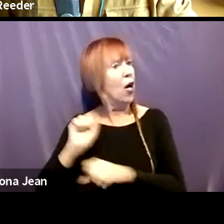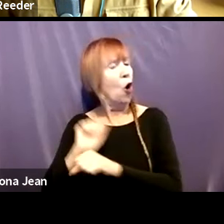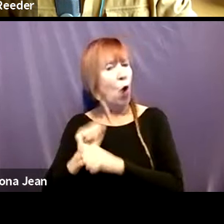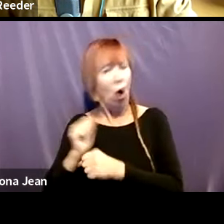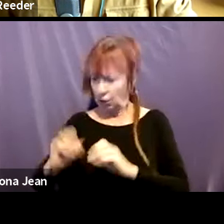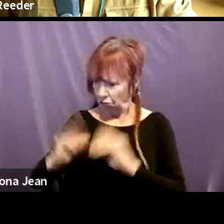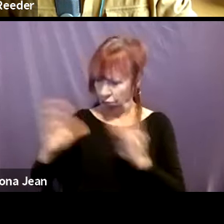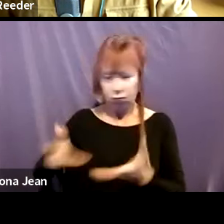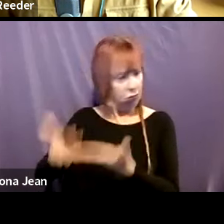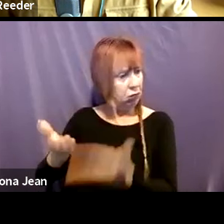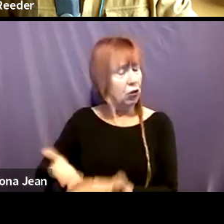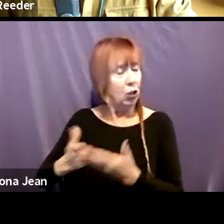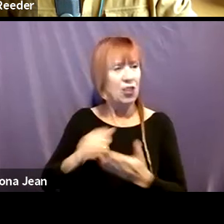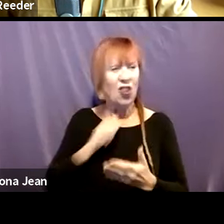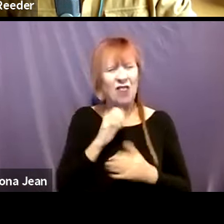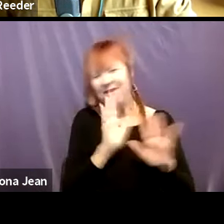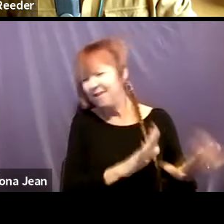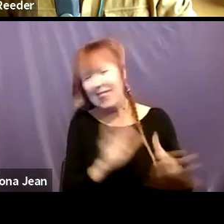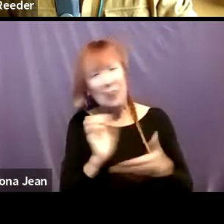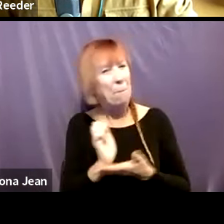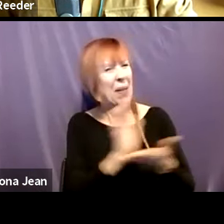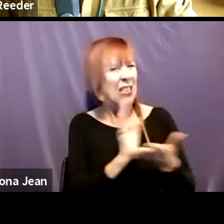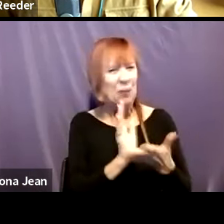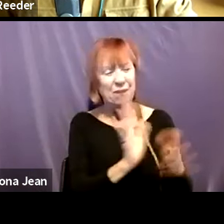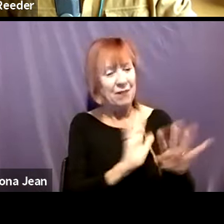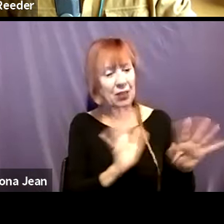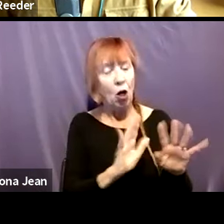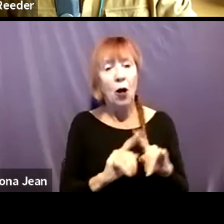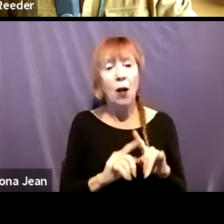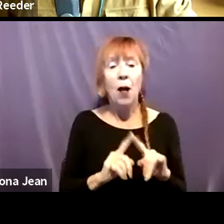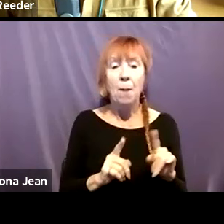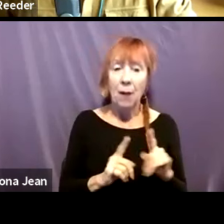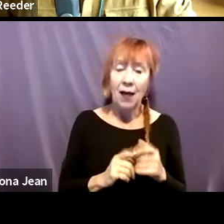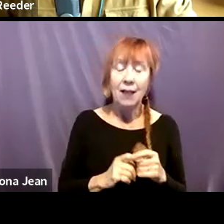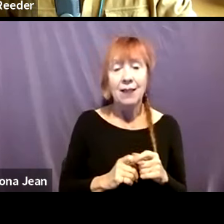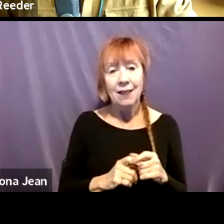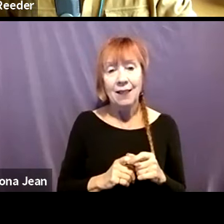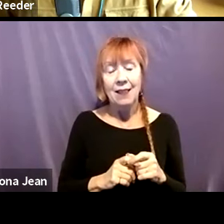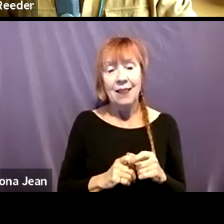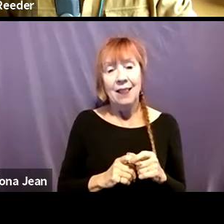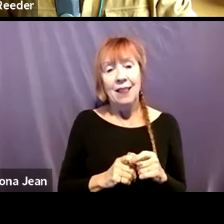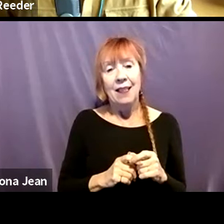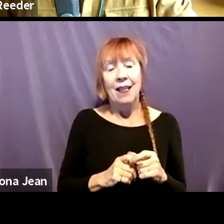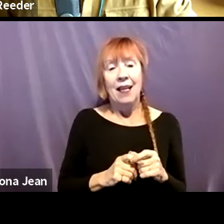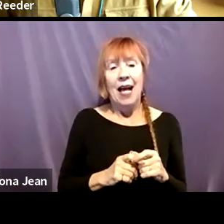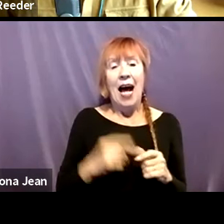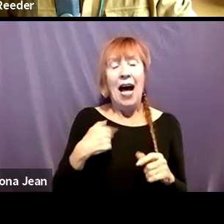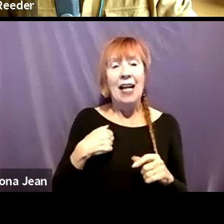And then to sell more shows, I'm like, "Okay". I knew that I couldn't put it off any longer,